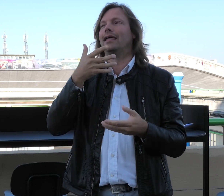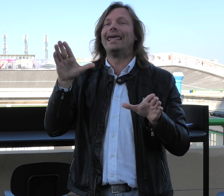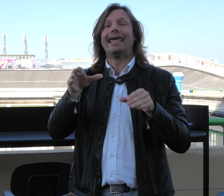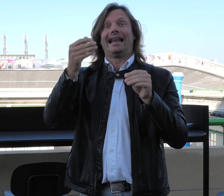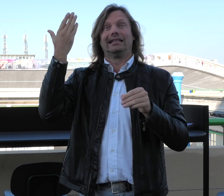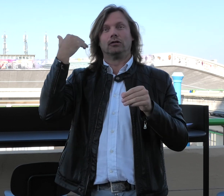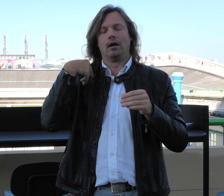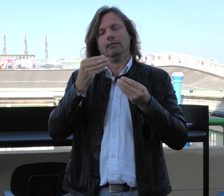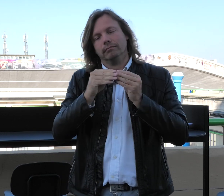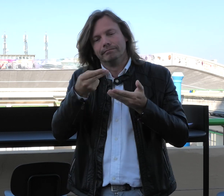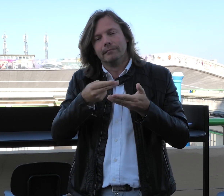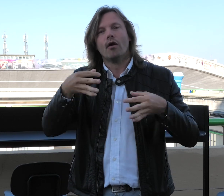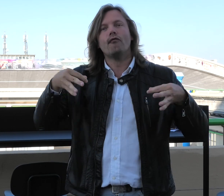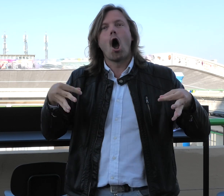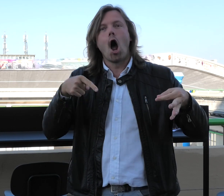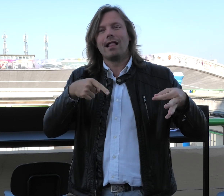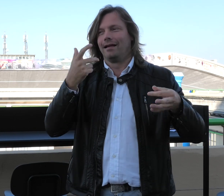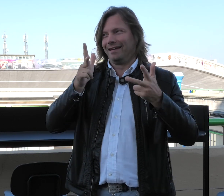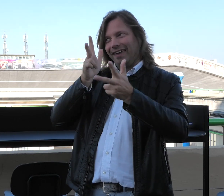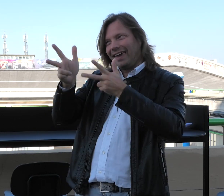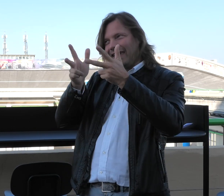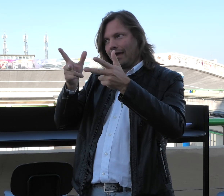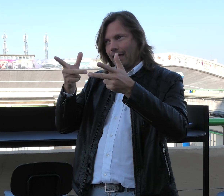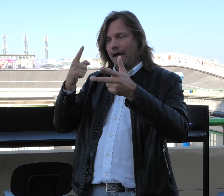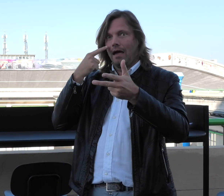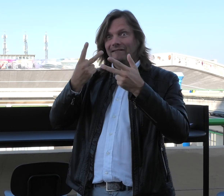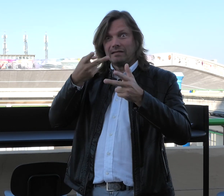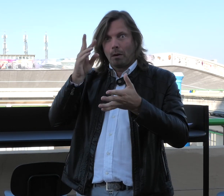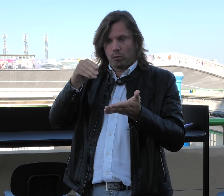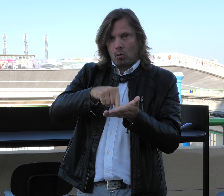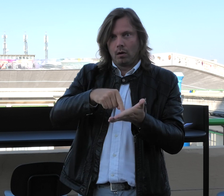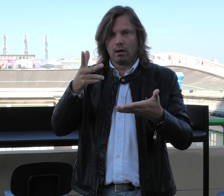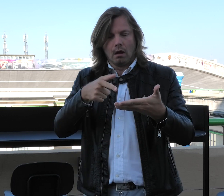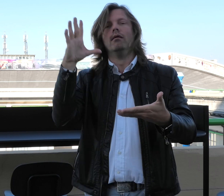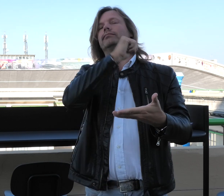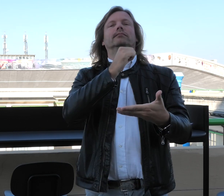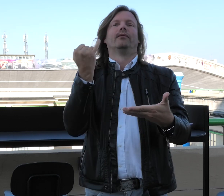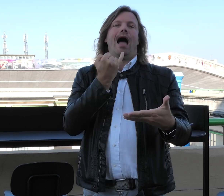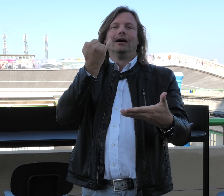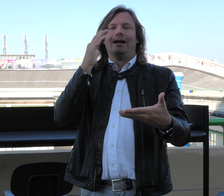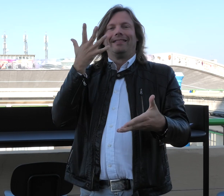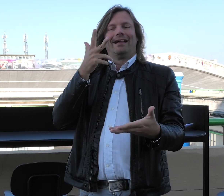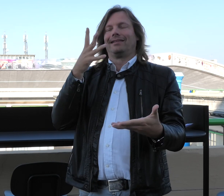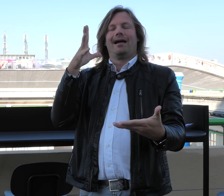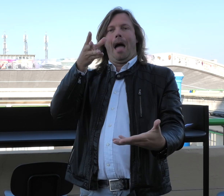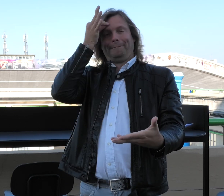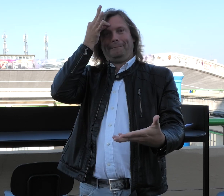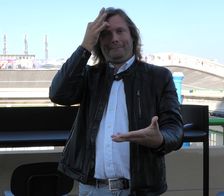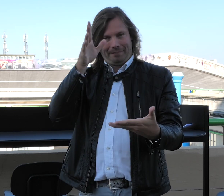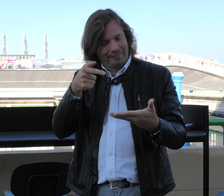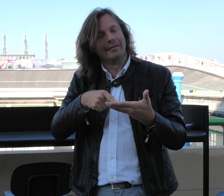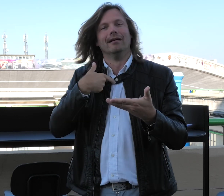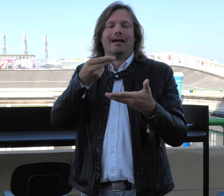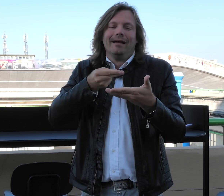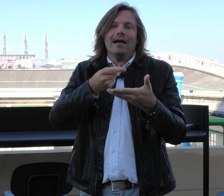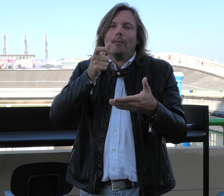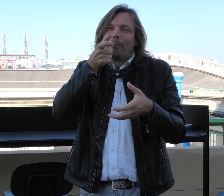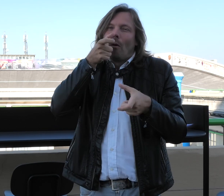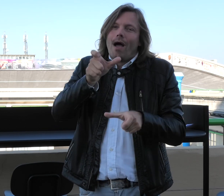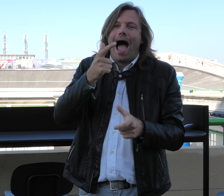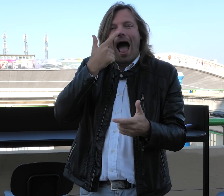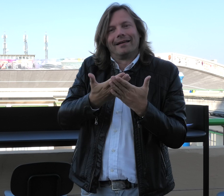so at the beginning, in addition to the signs I also used sheets of paper with drawings on them so as to maximise comprehension.